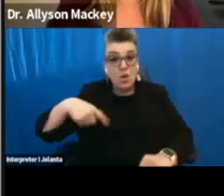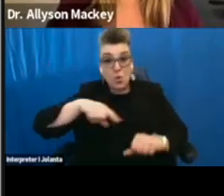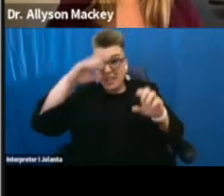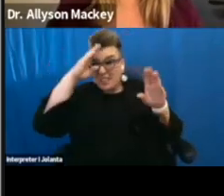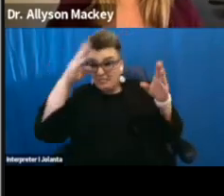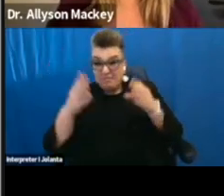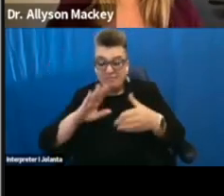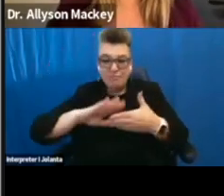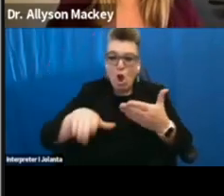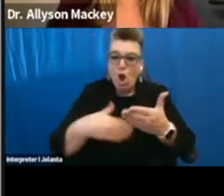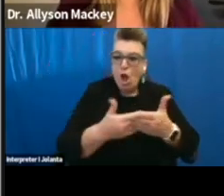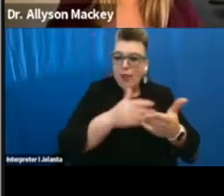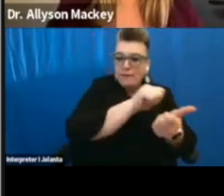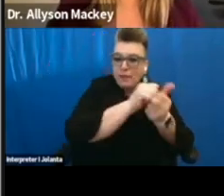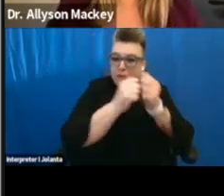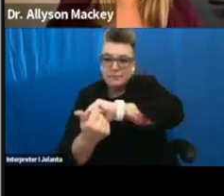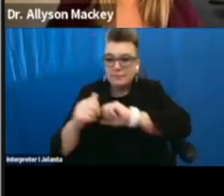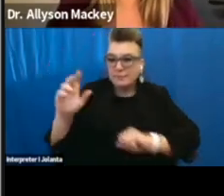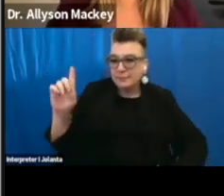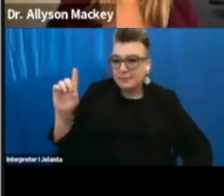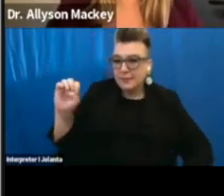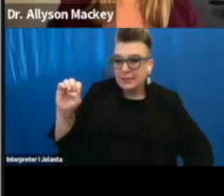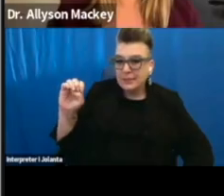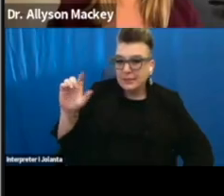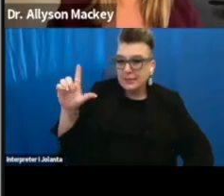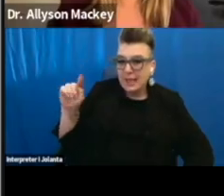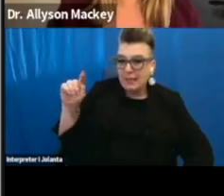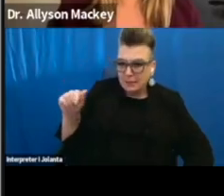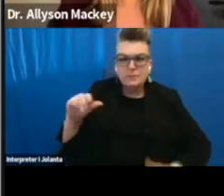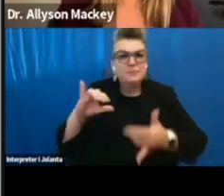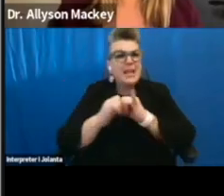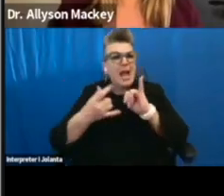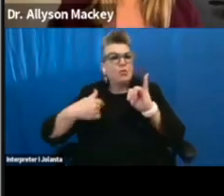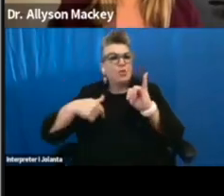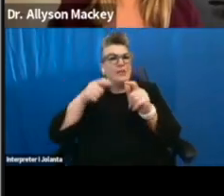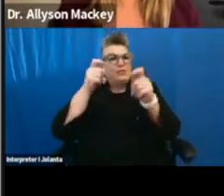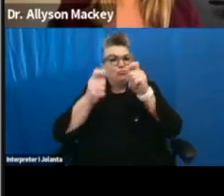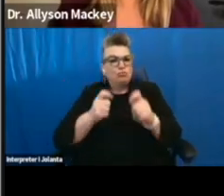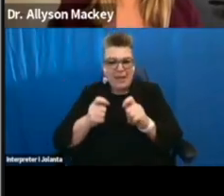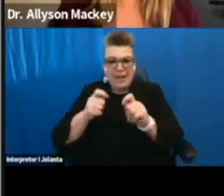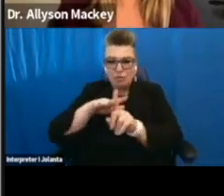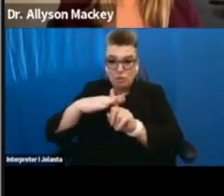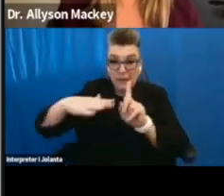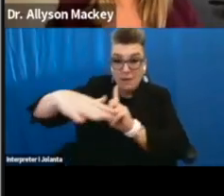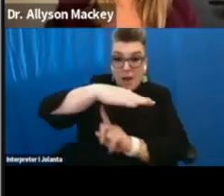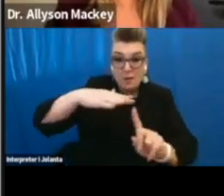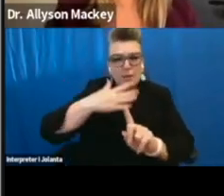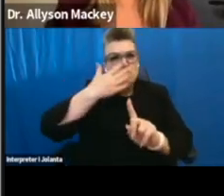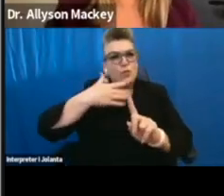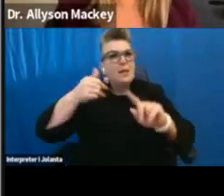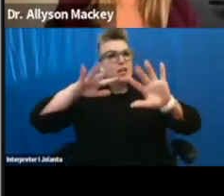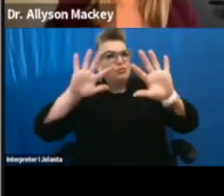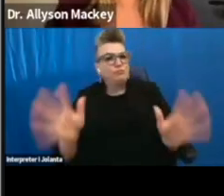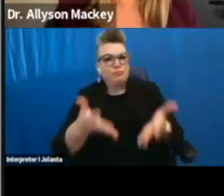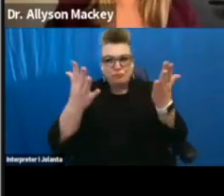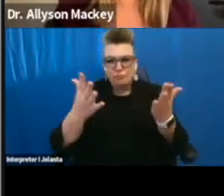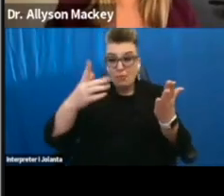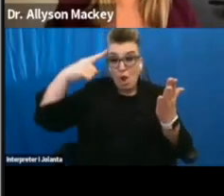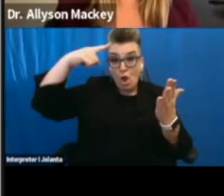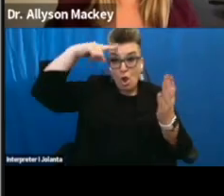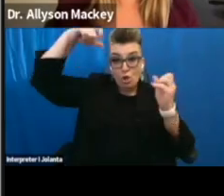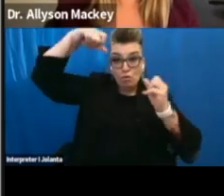the changes so how can we change the environment to better foster neurocognitive development